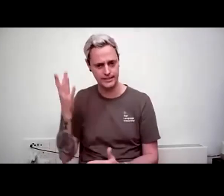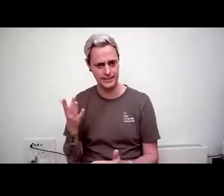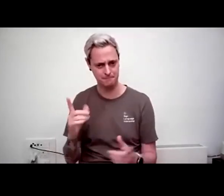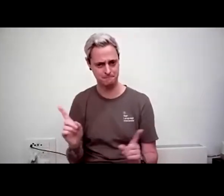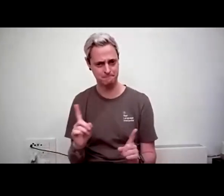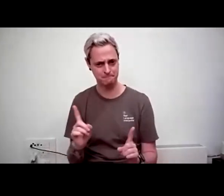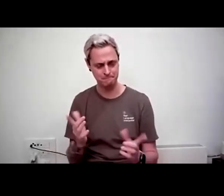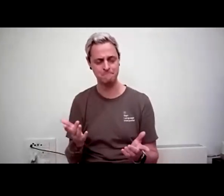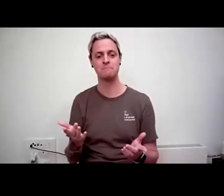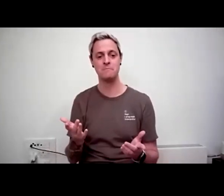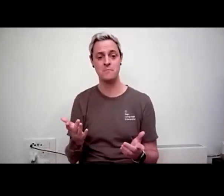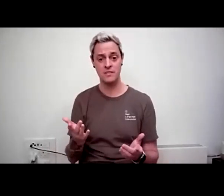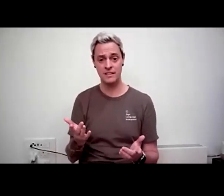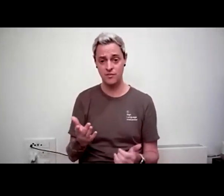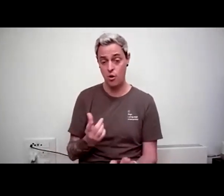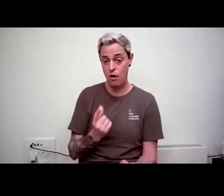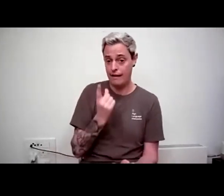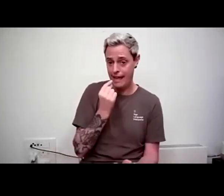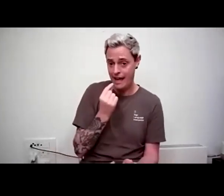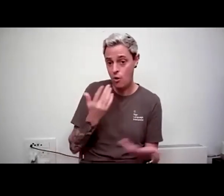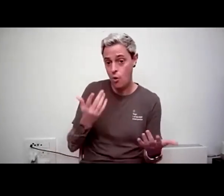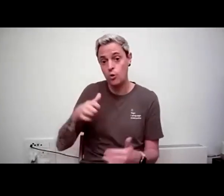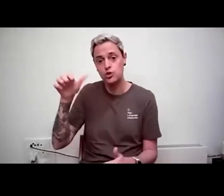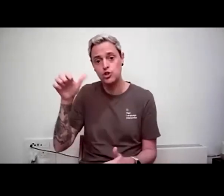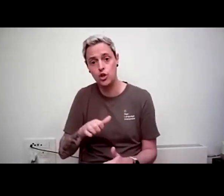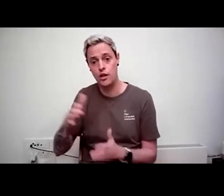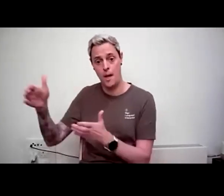will seem to be: can and should we baptise?